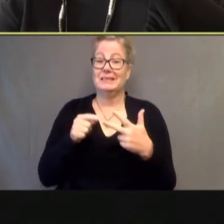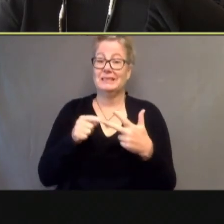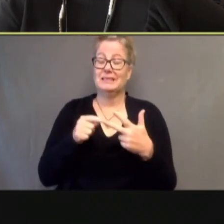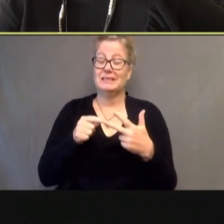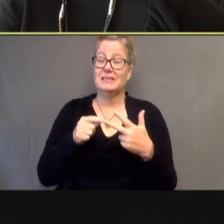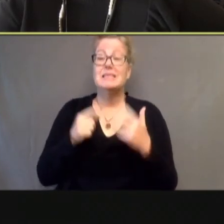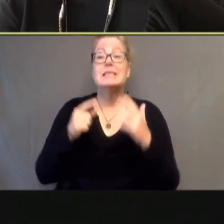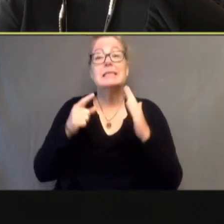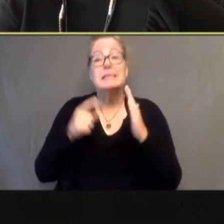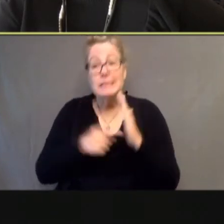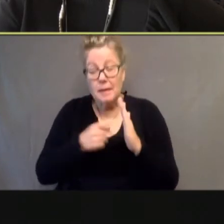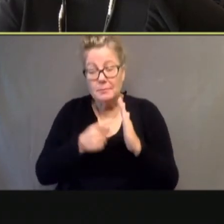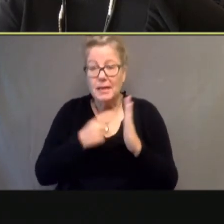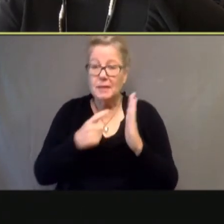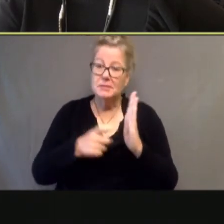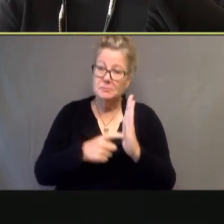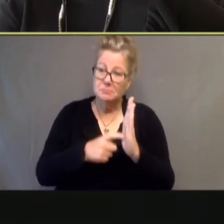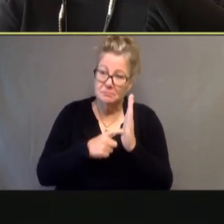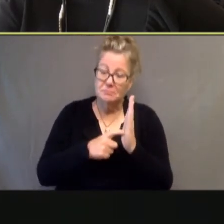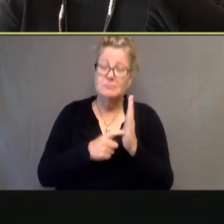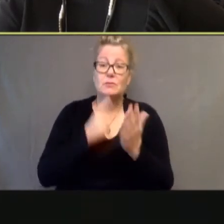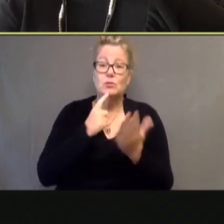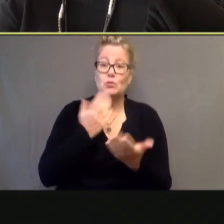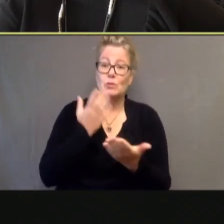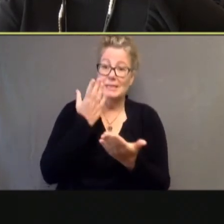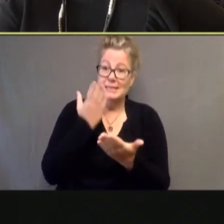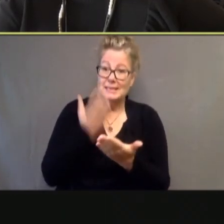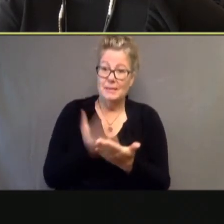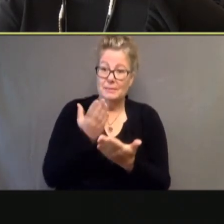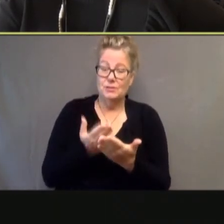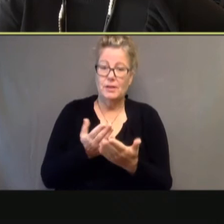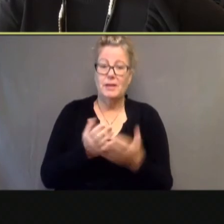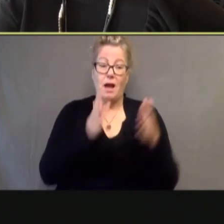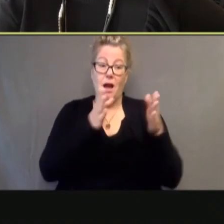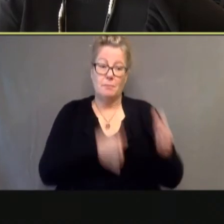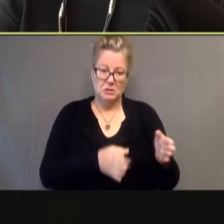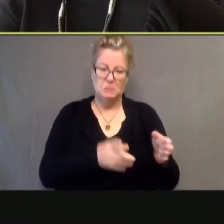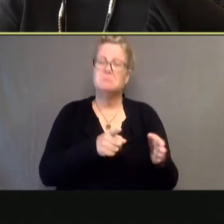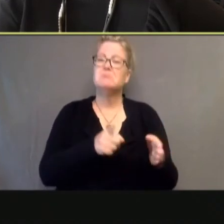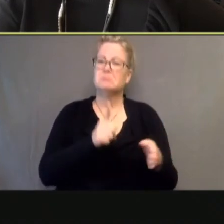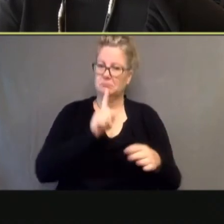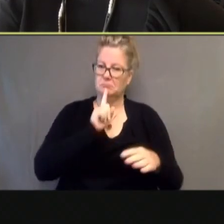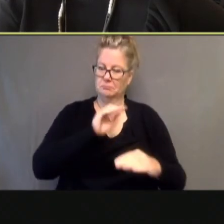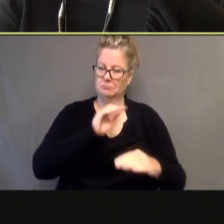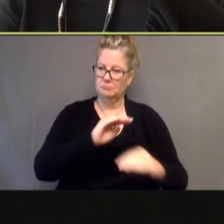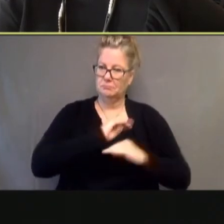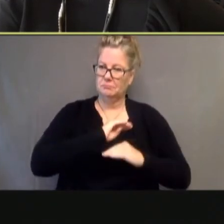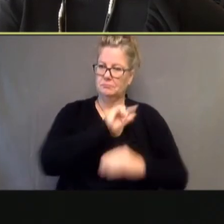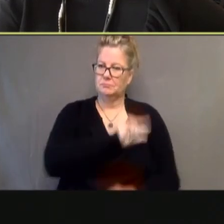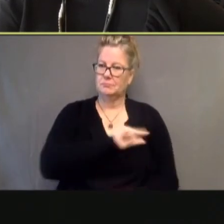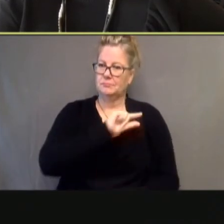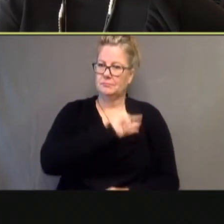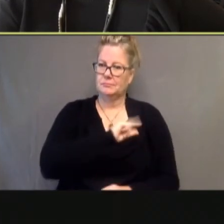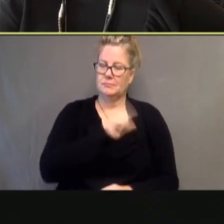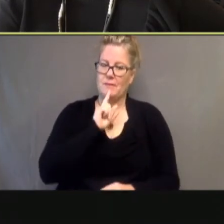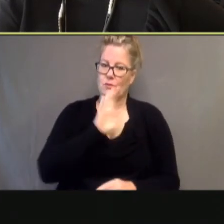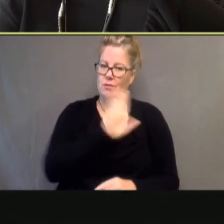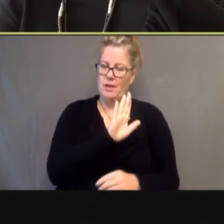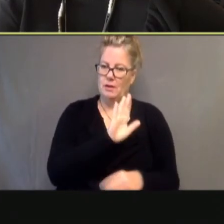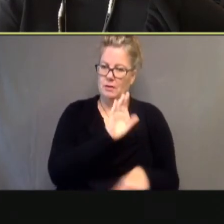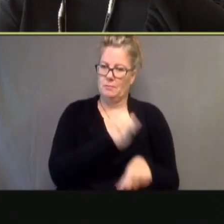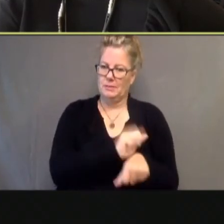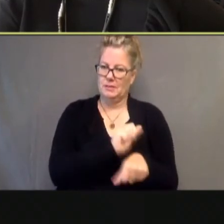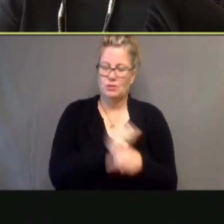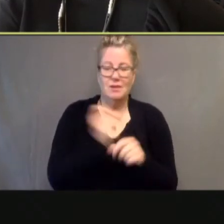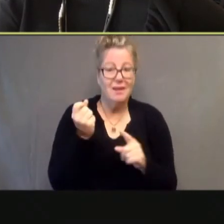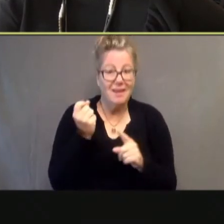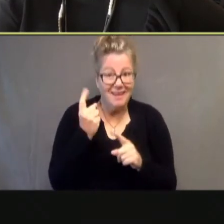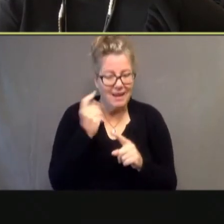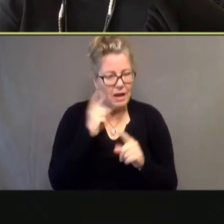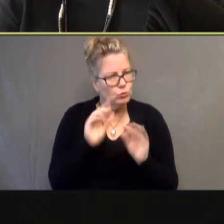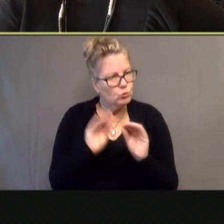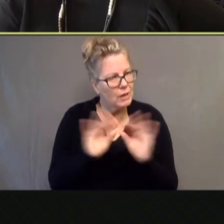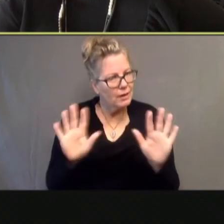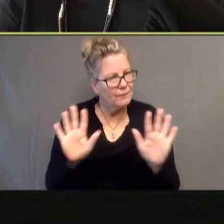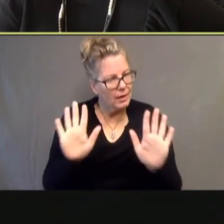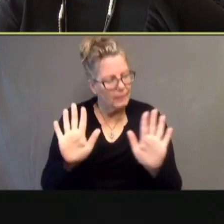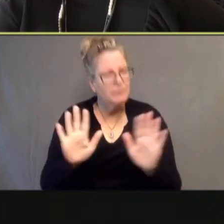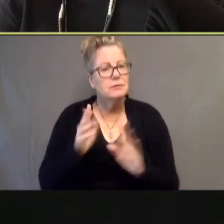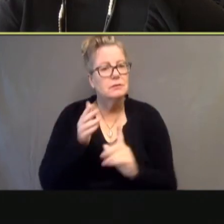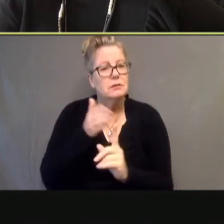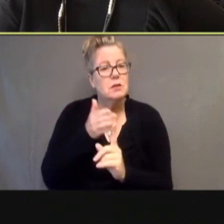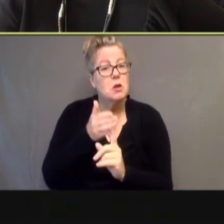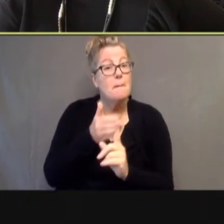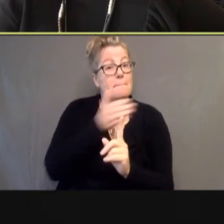to demonstrate that someone is fit for their position. So just to clarify, pre-offer, physical